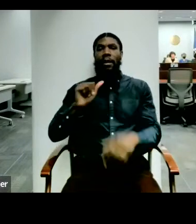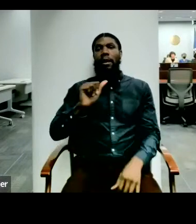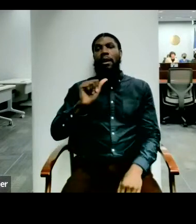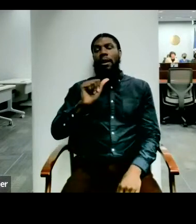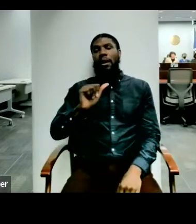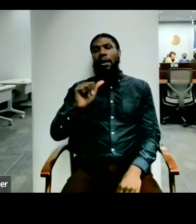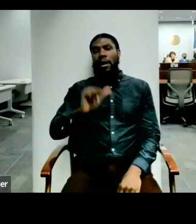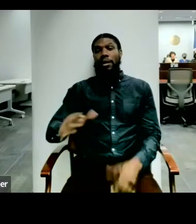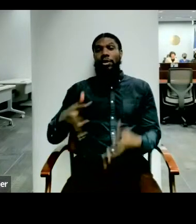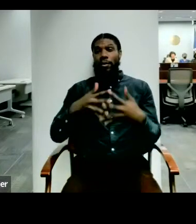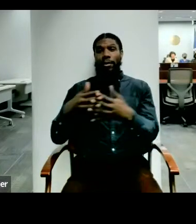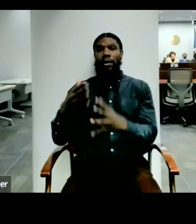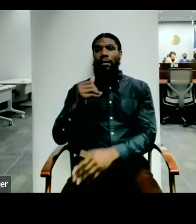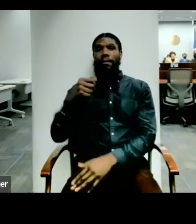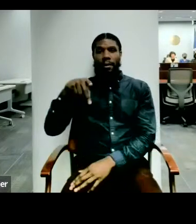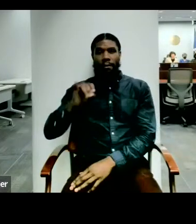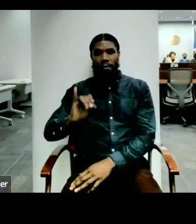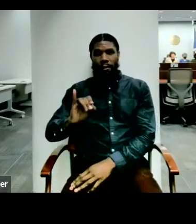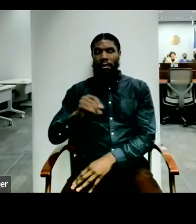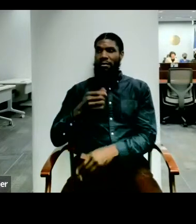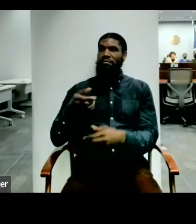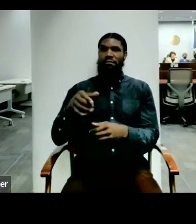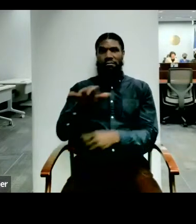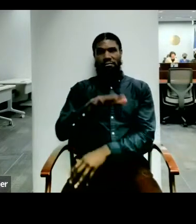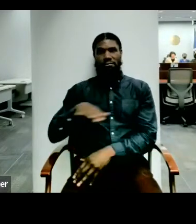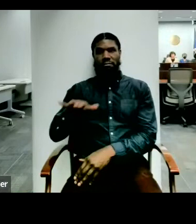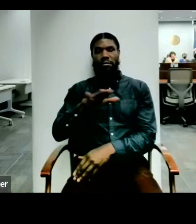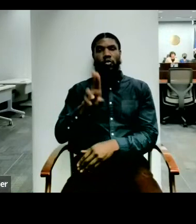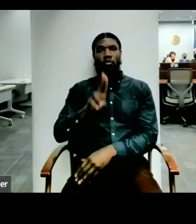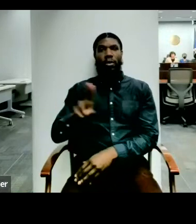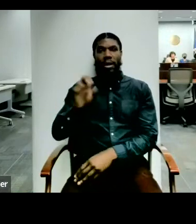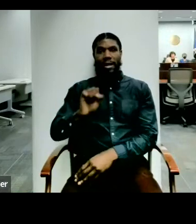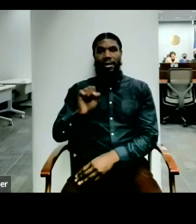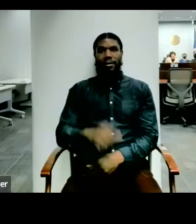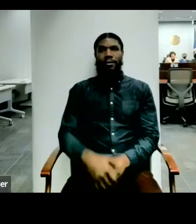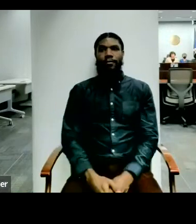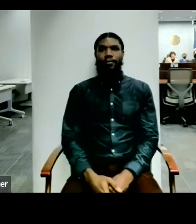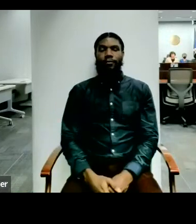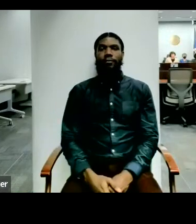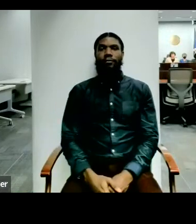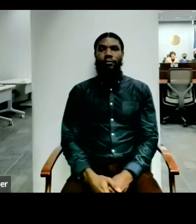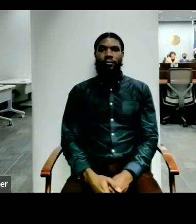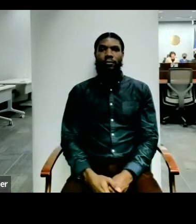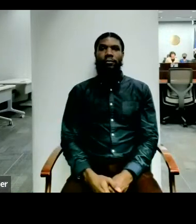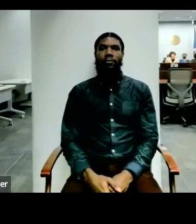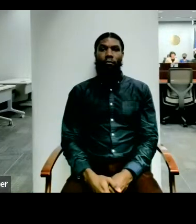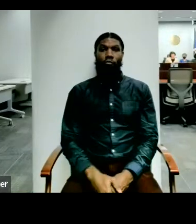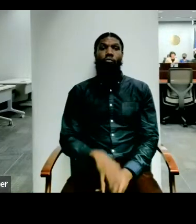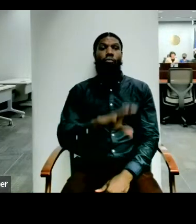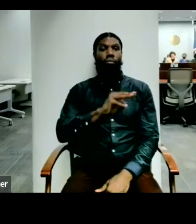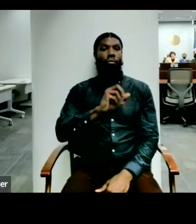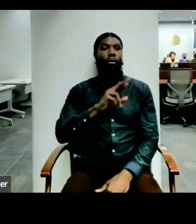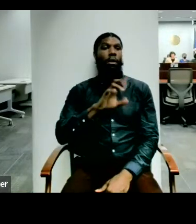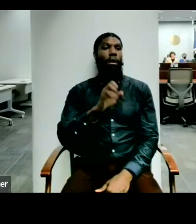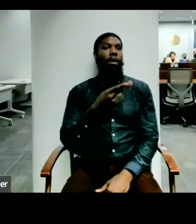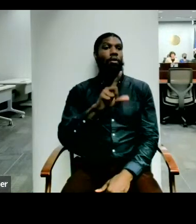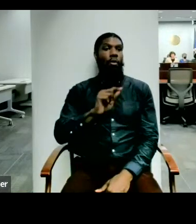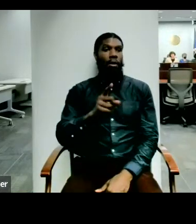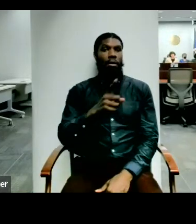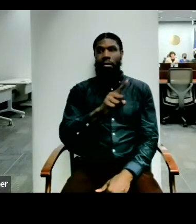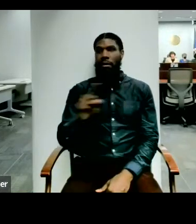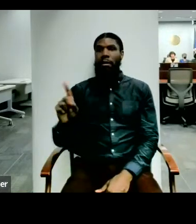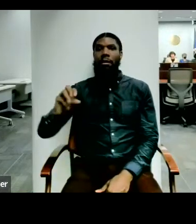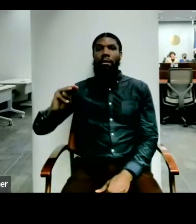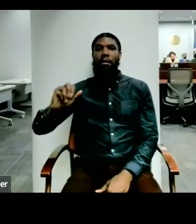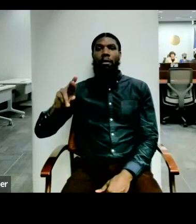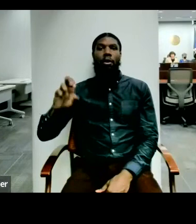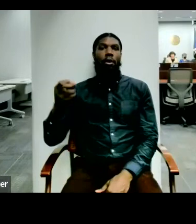Islanders in the United States. Um, between March 2020 and March 2022 we have received over 11